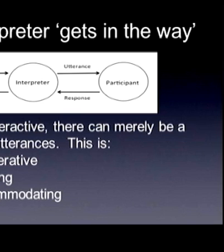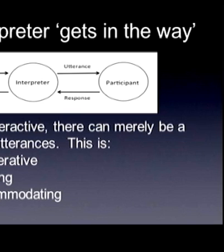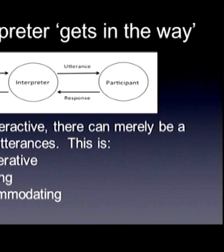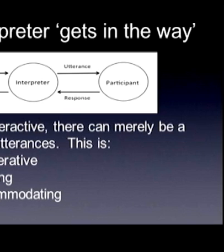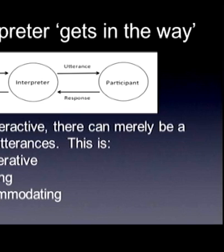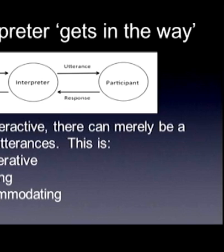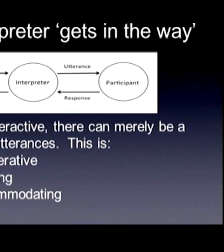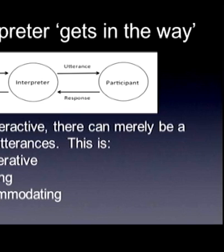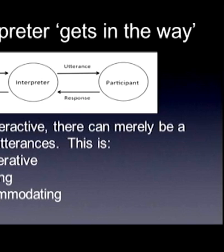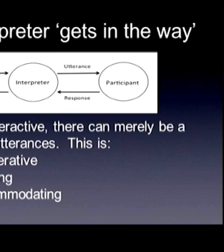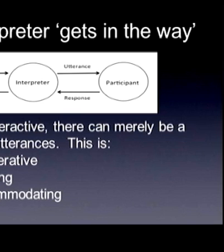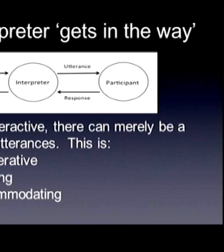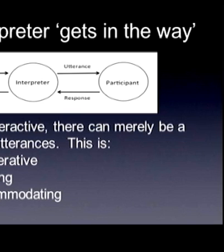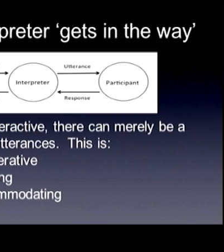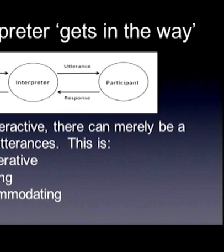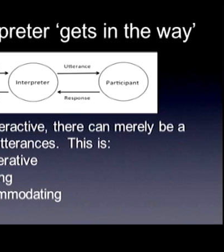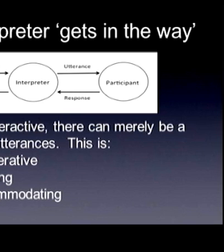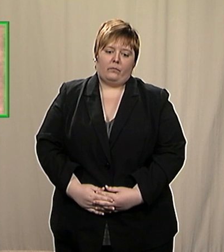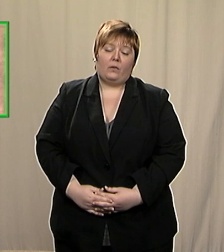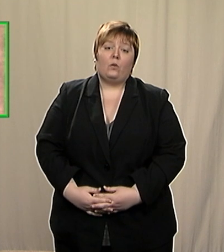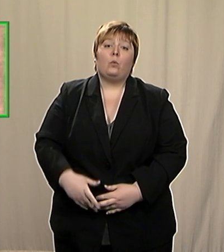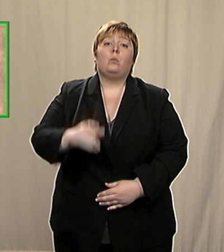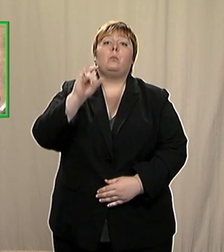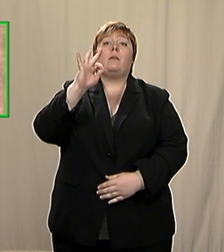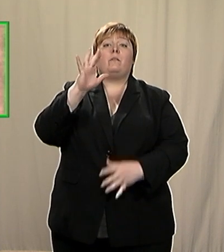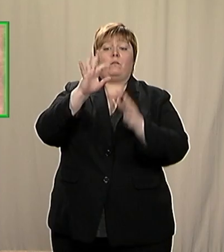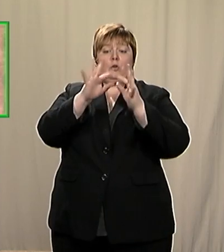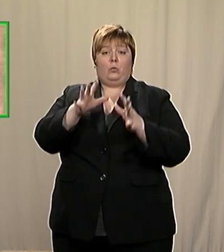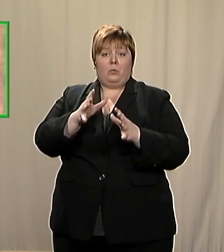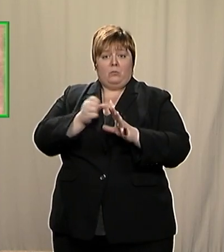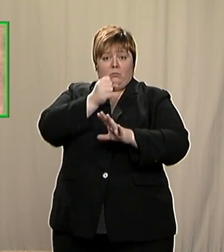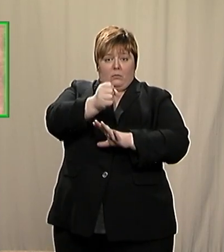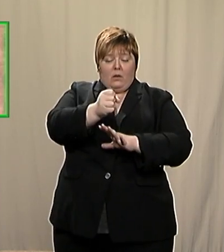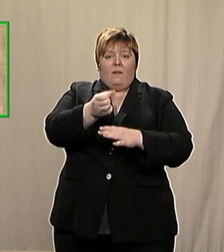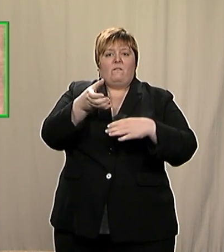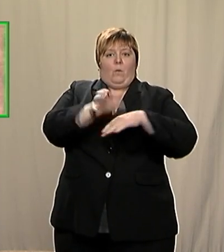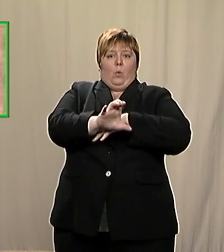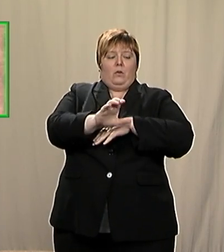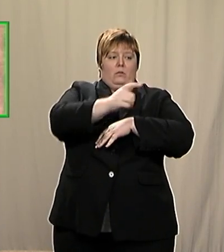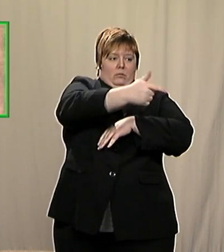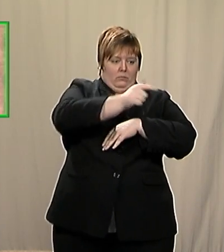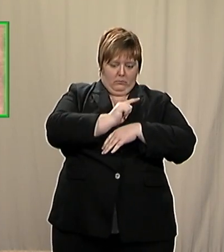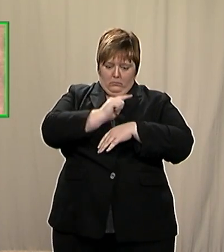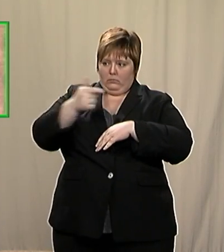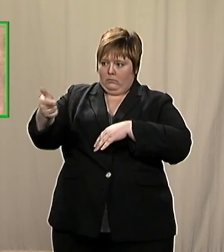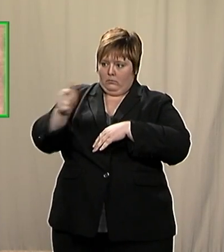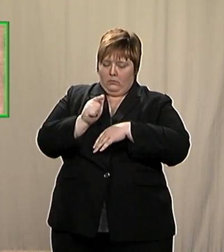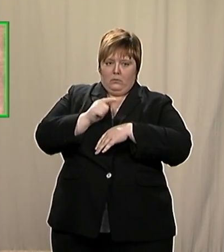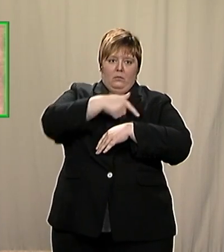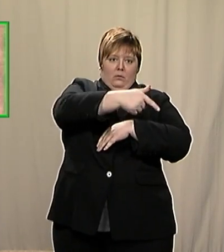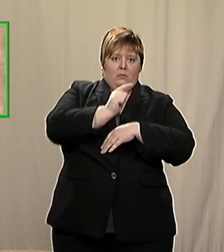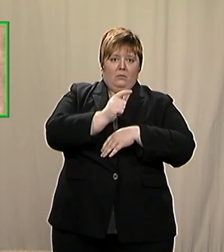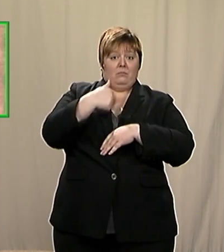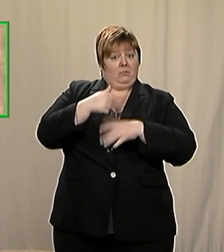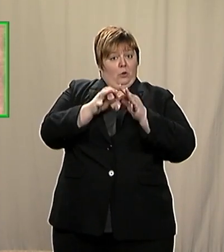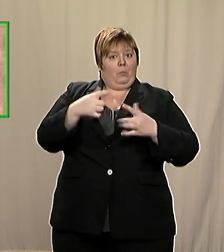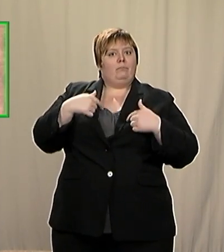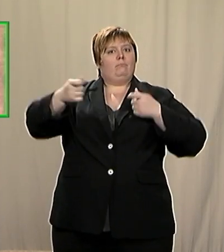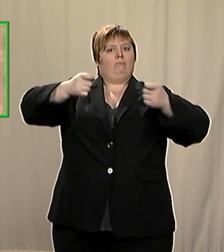If we have forced the interaction to be these series of one-way utterances that are entirely arbited by the interpreter, that doesn't conform